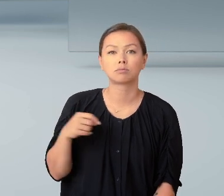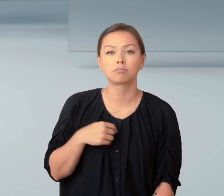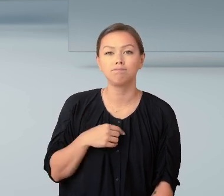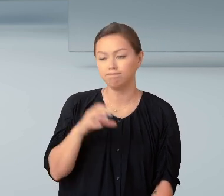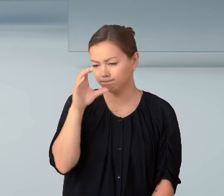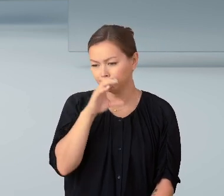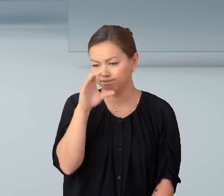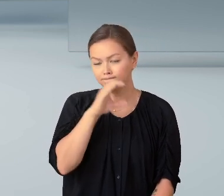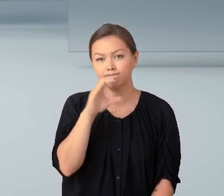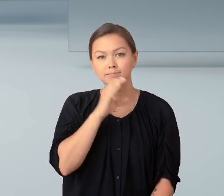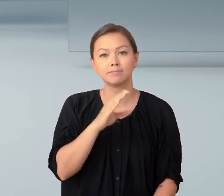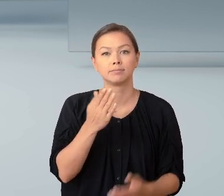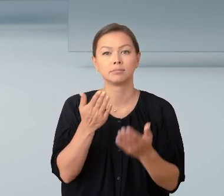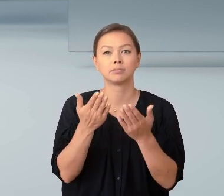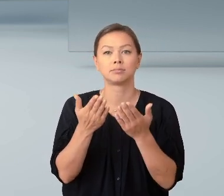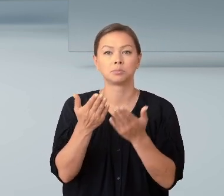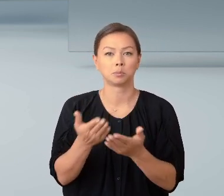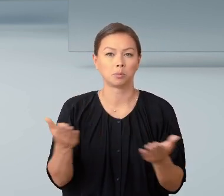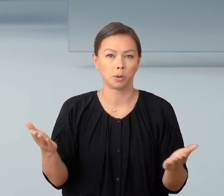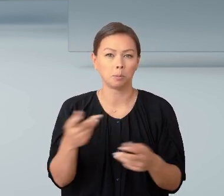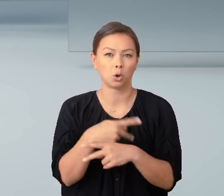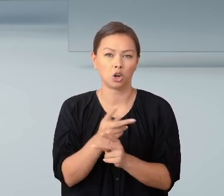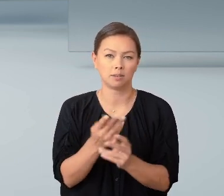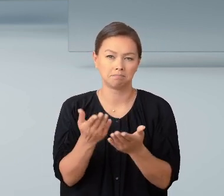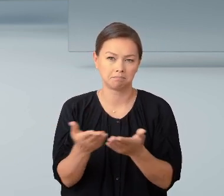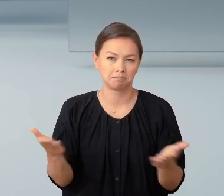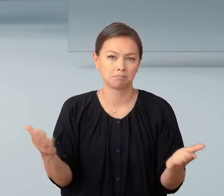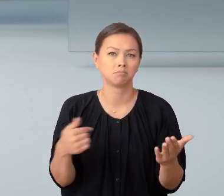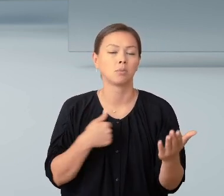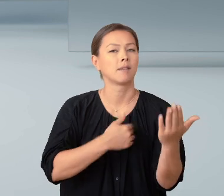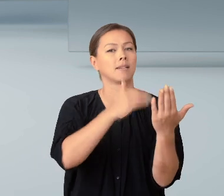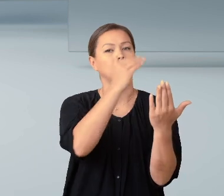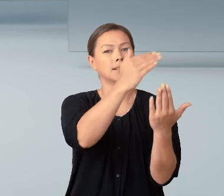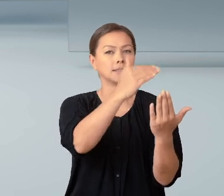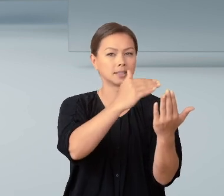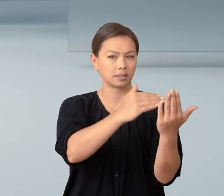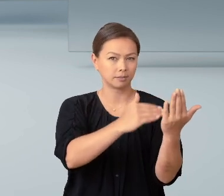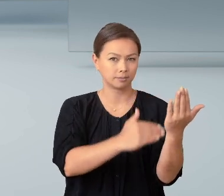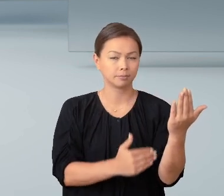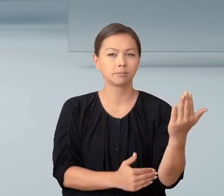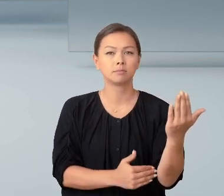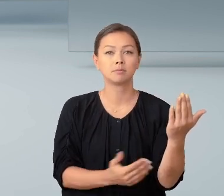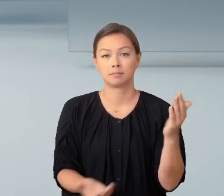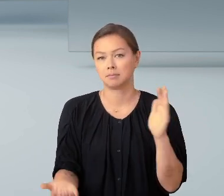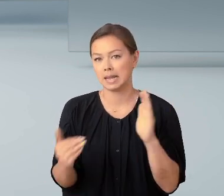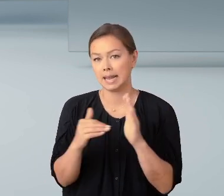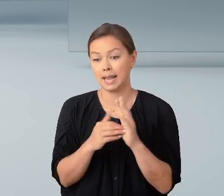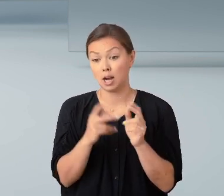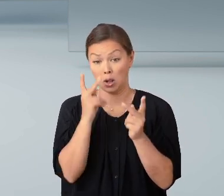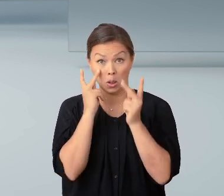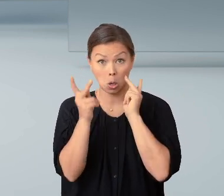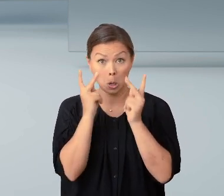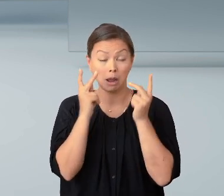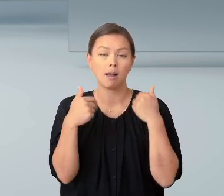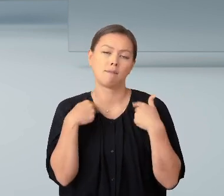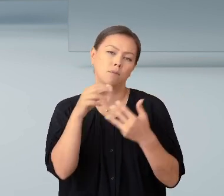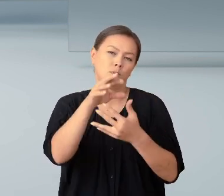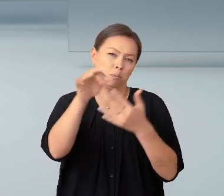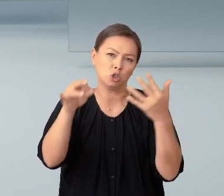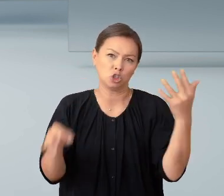list of items. There's a few different ways to look at this. And in the